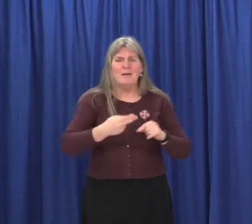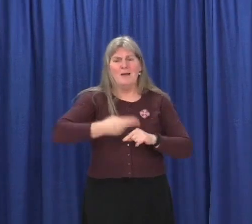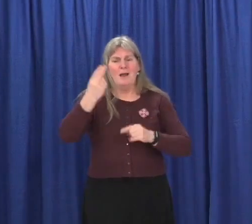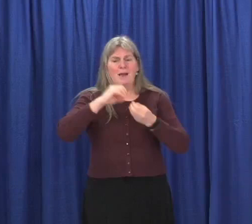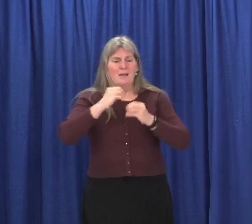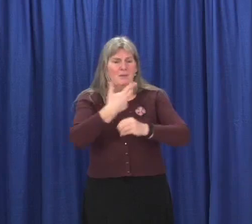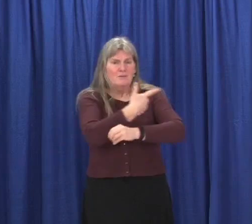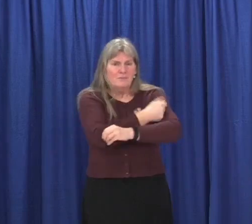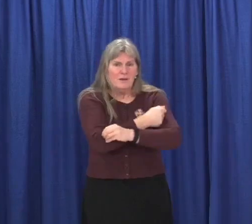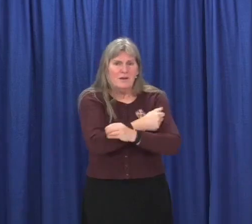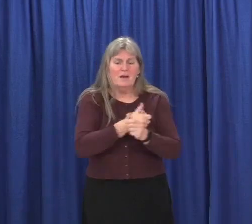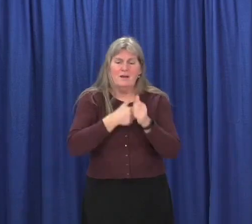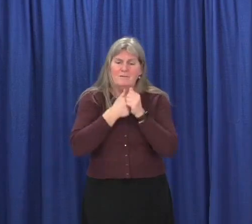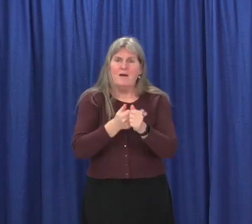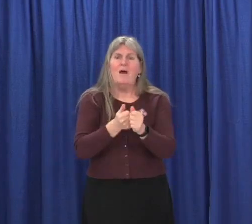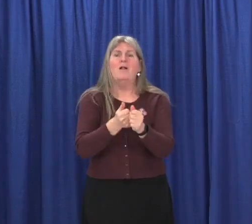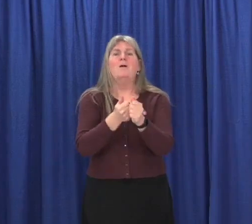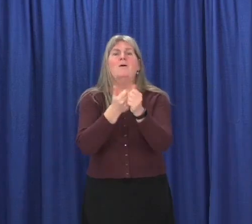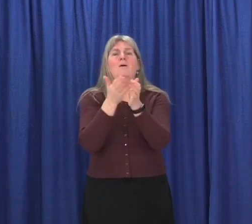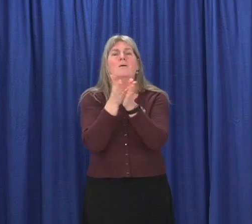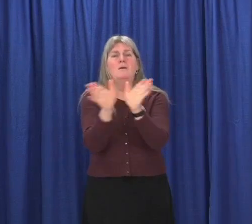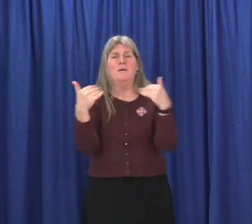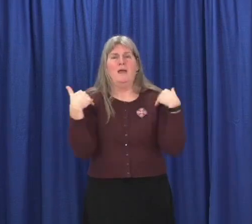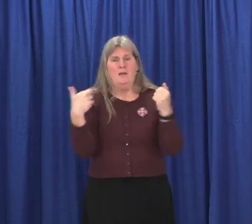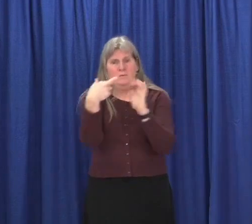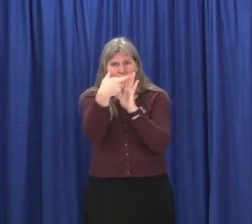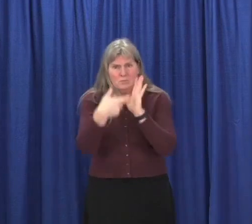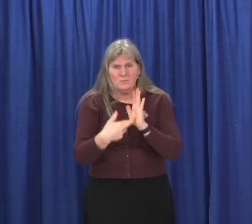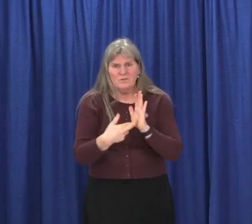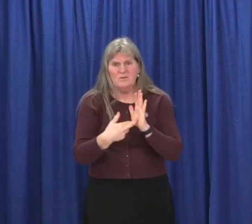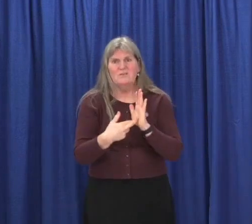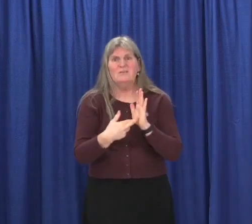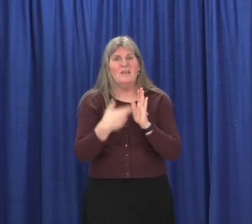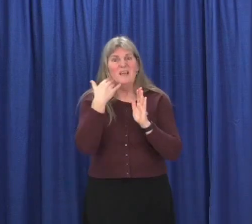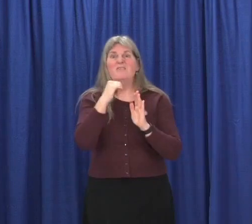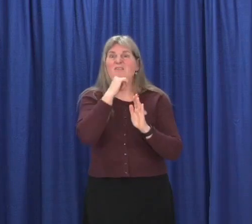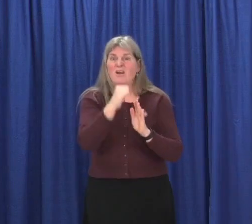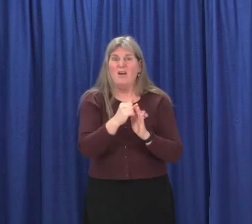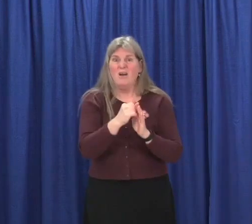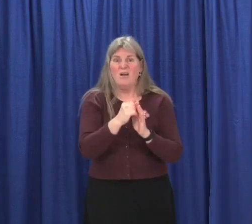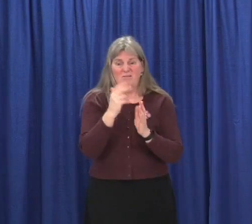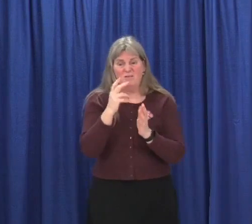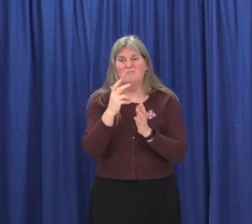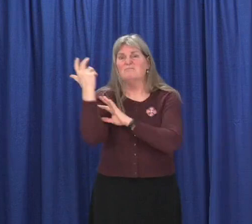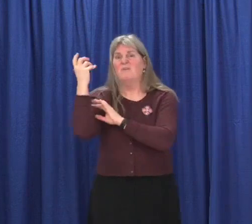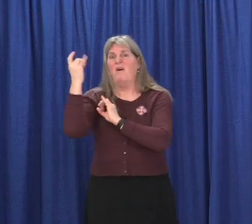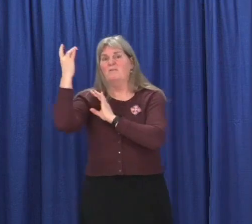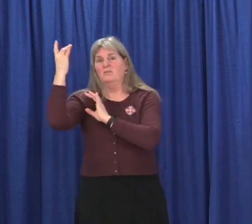to the public health measures and recommendations, things could have looked very differently.